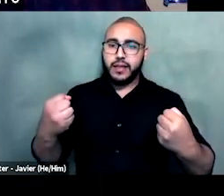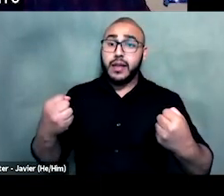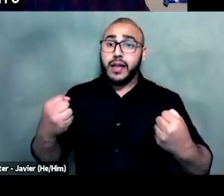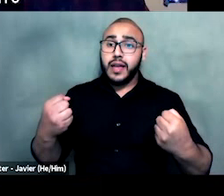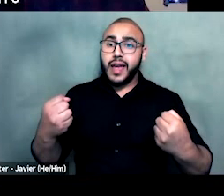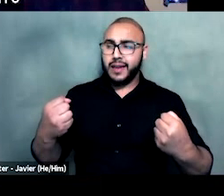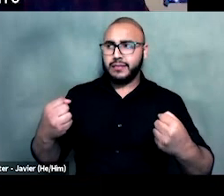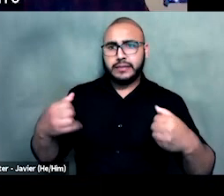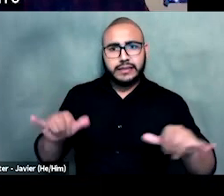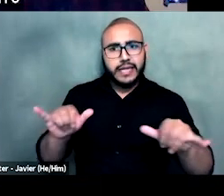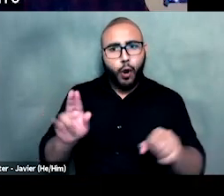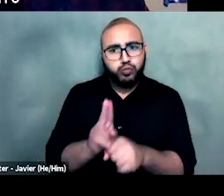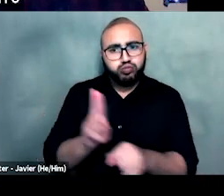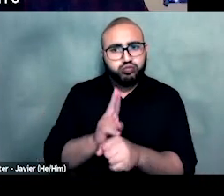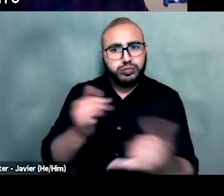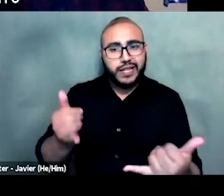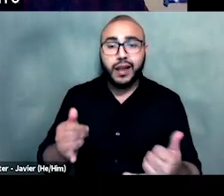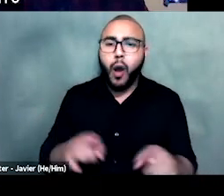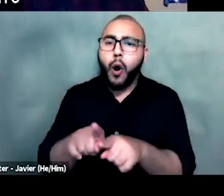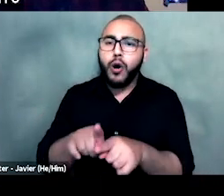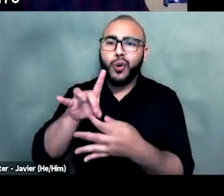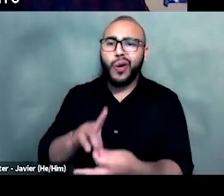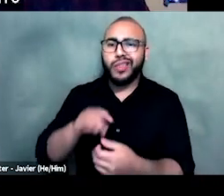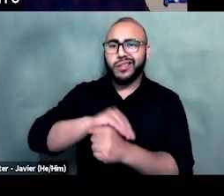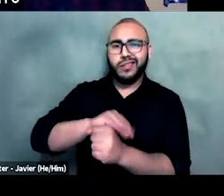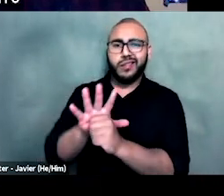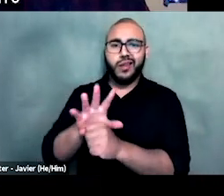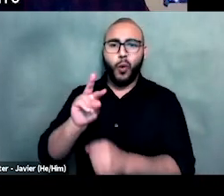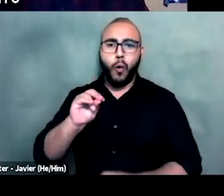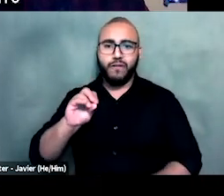practiced even today, even with Covid. I talked to a lot of Native Americans who used